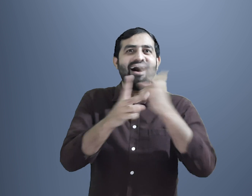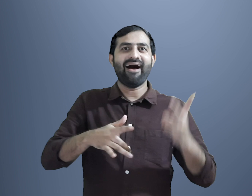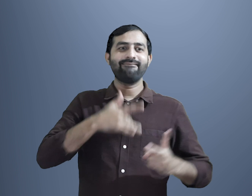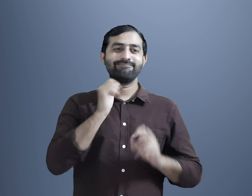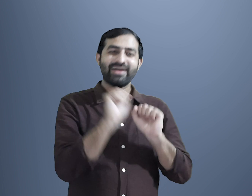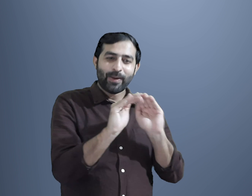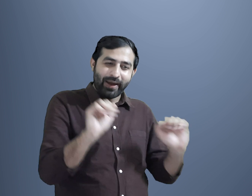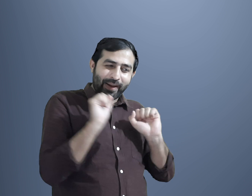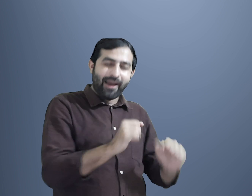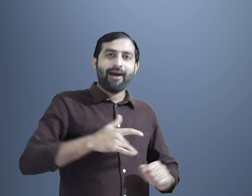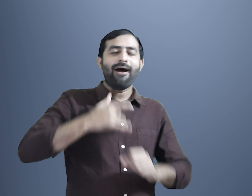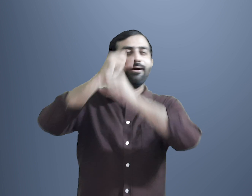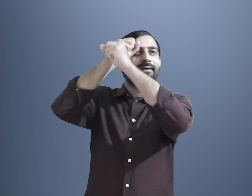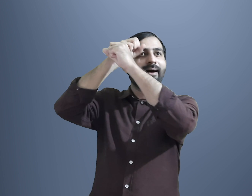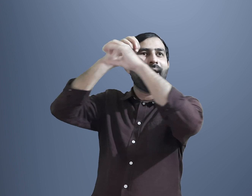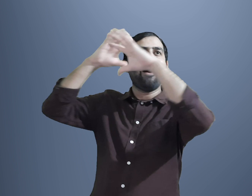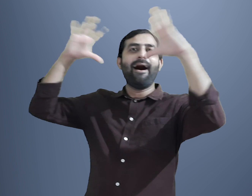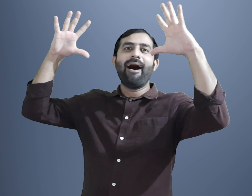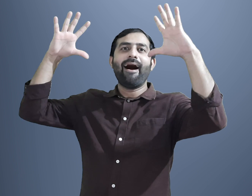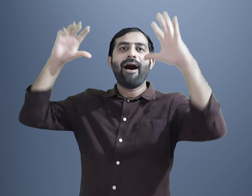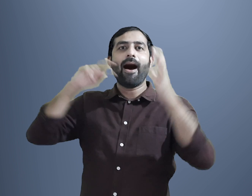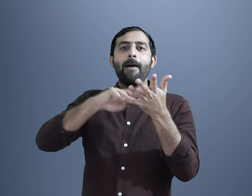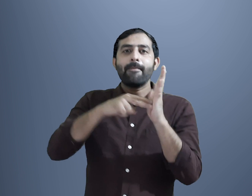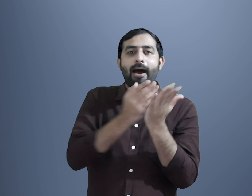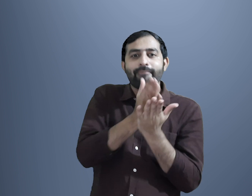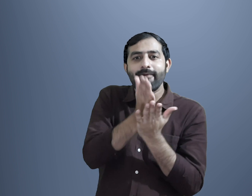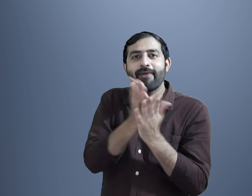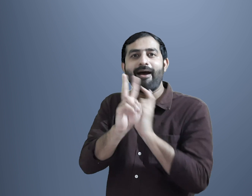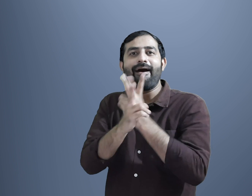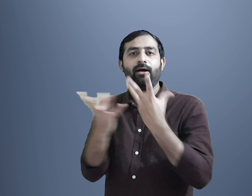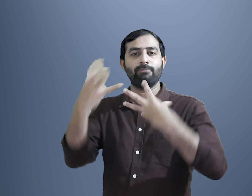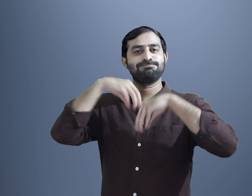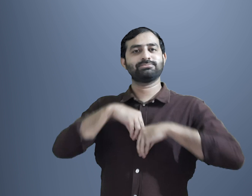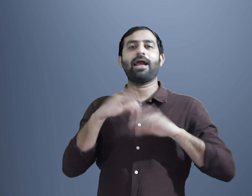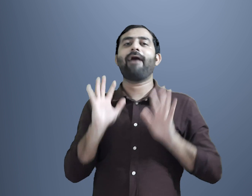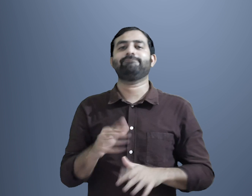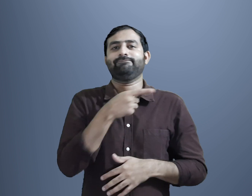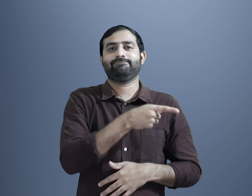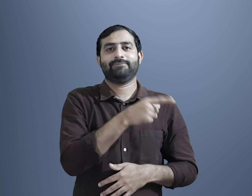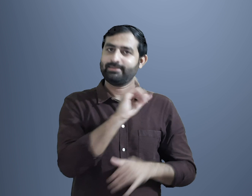This typically accompanies play or leisure activities. This is the 'let's pretend' function.